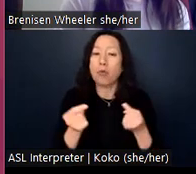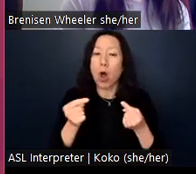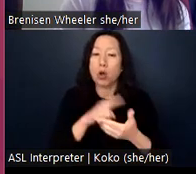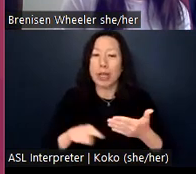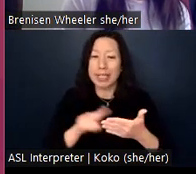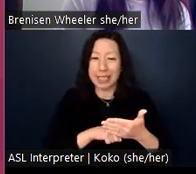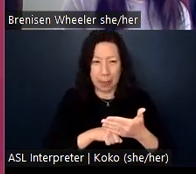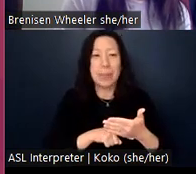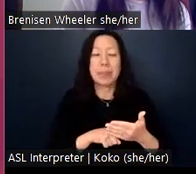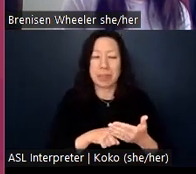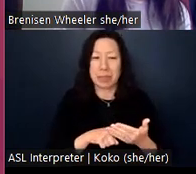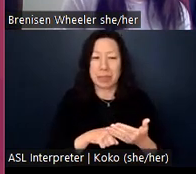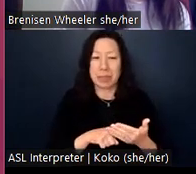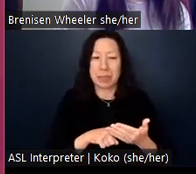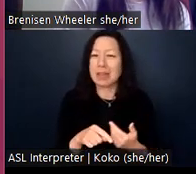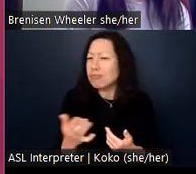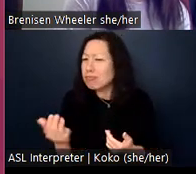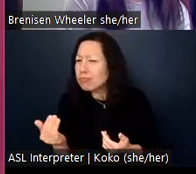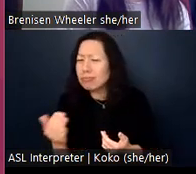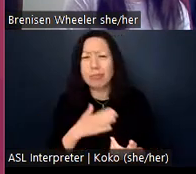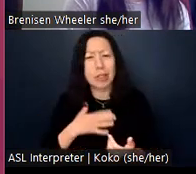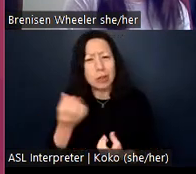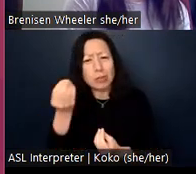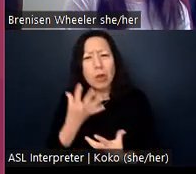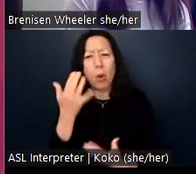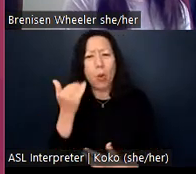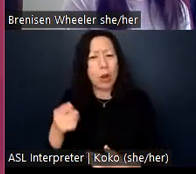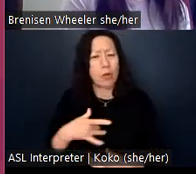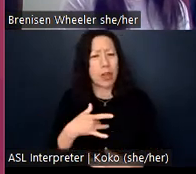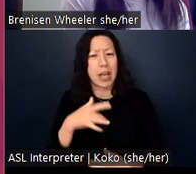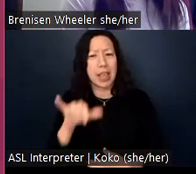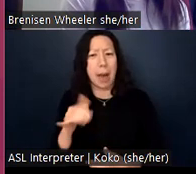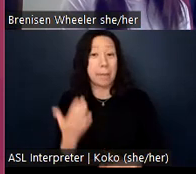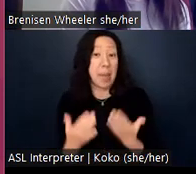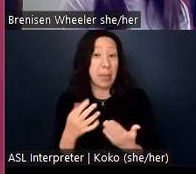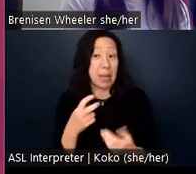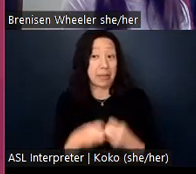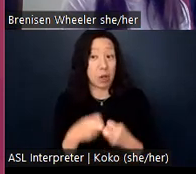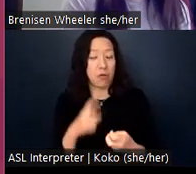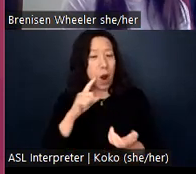about. 12:26:23 Why you think that might be difficult to identify early on so an example of harmful criticism.